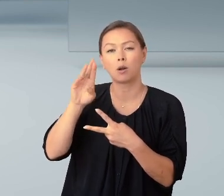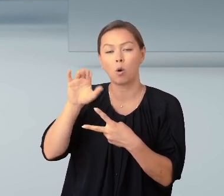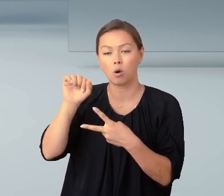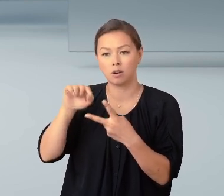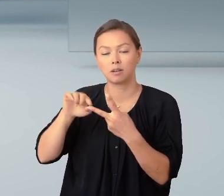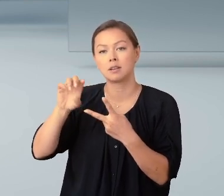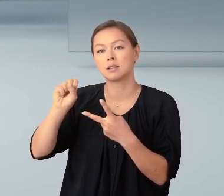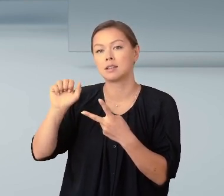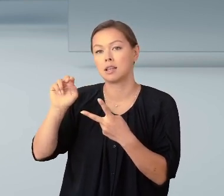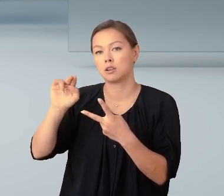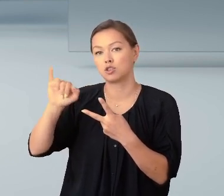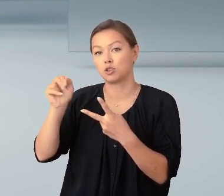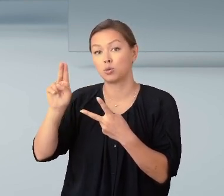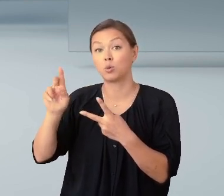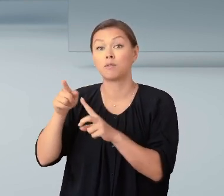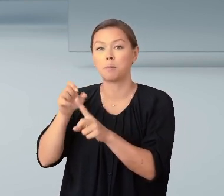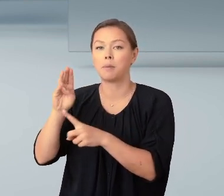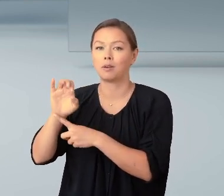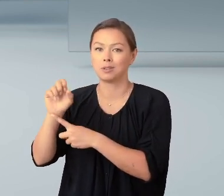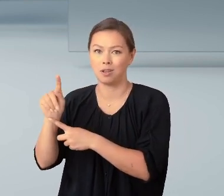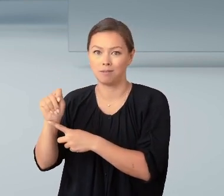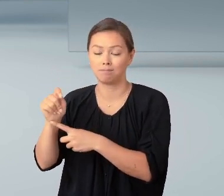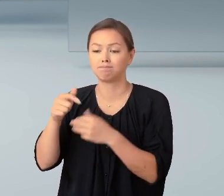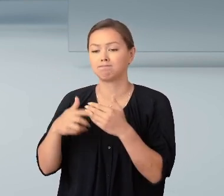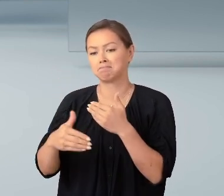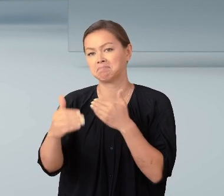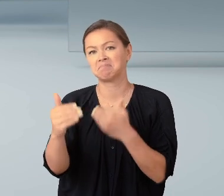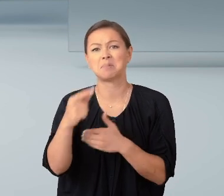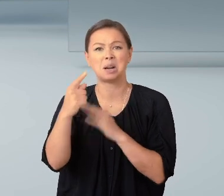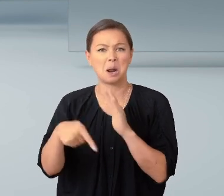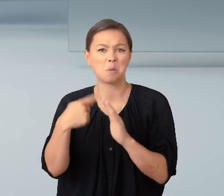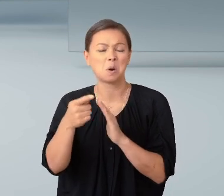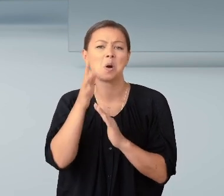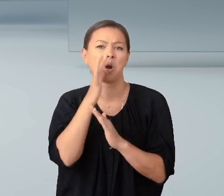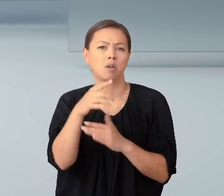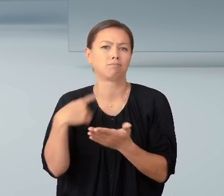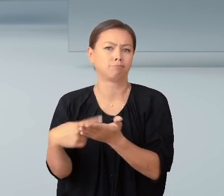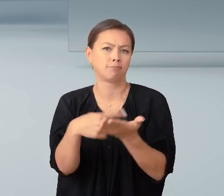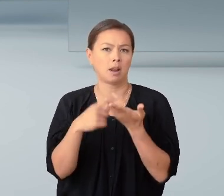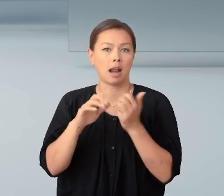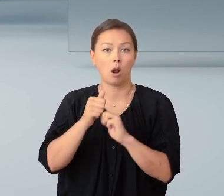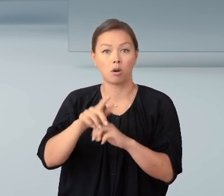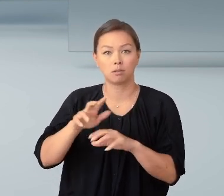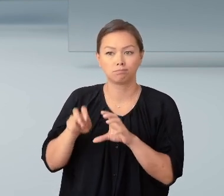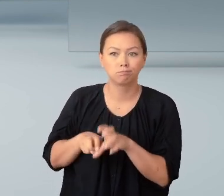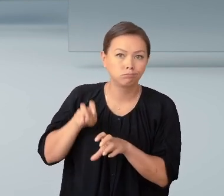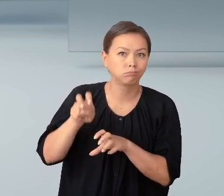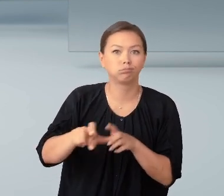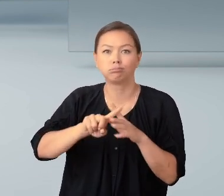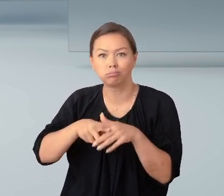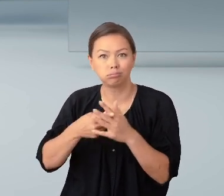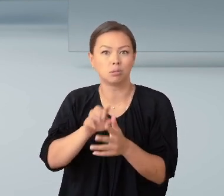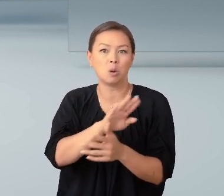60 minutes, we'll explore how to jump-start your transition. Feel free to ask questions in the chat, and we'll have a Q&A